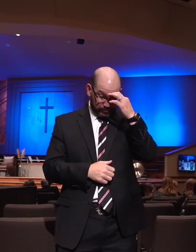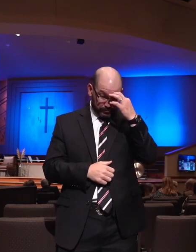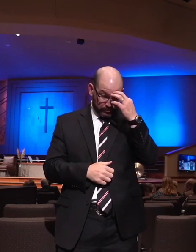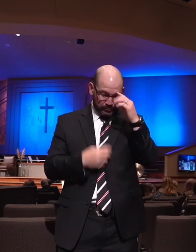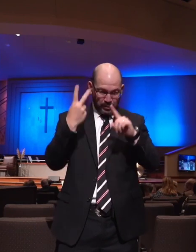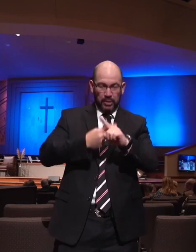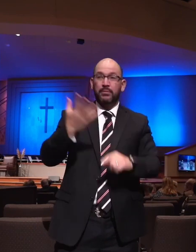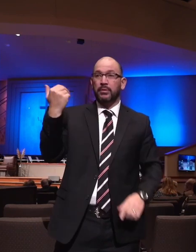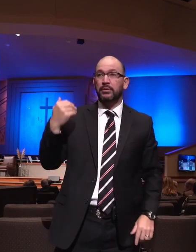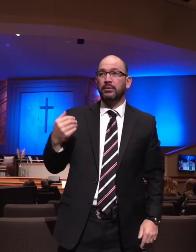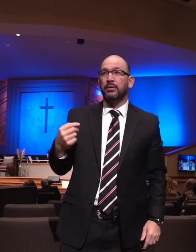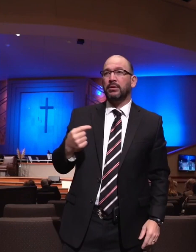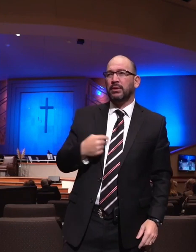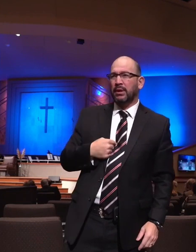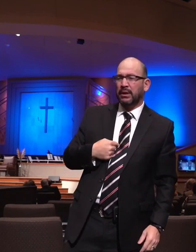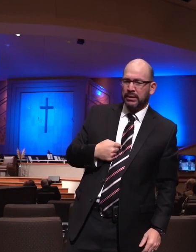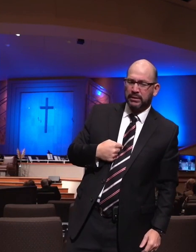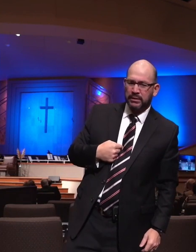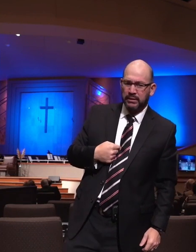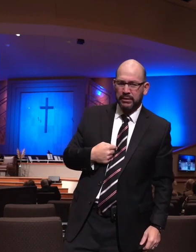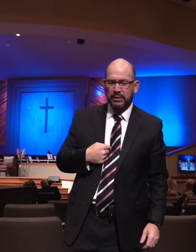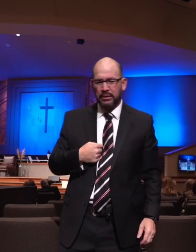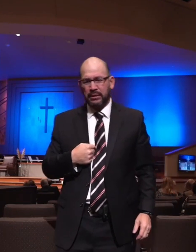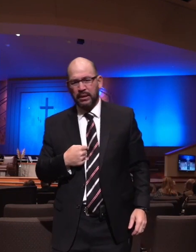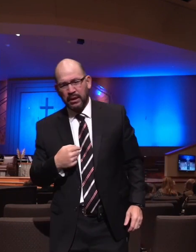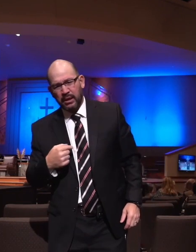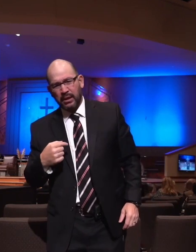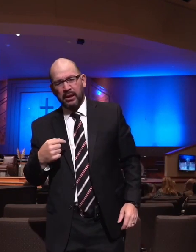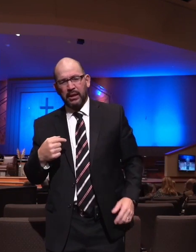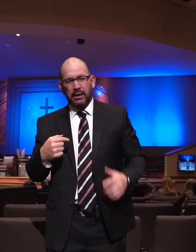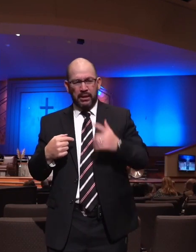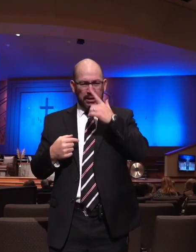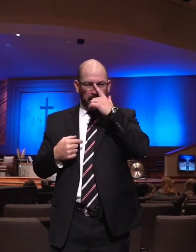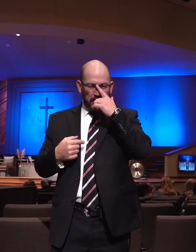thing called a barns meeting it's way out in the middle of nowhere by